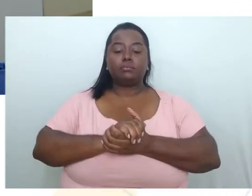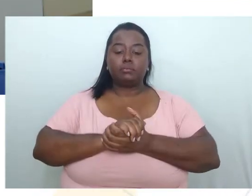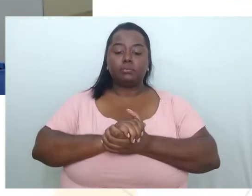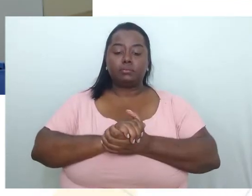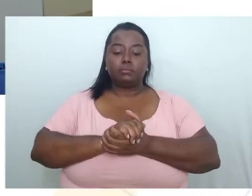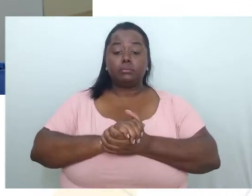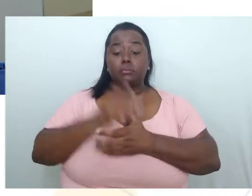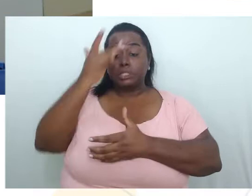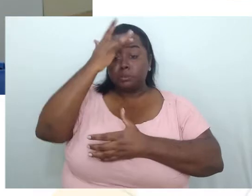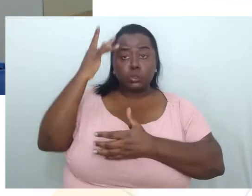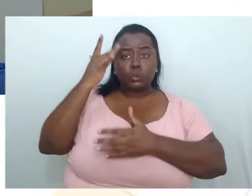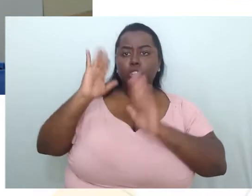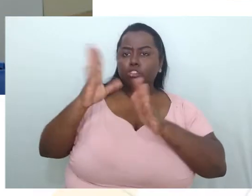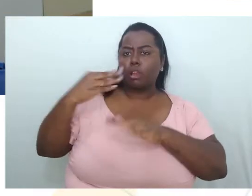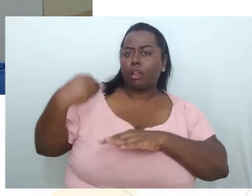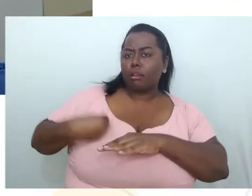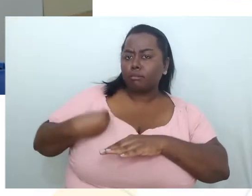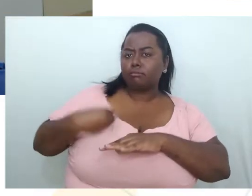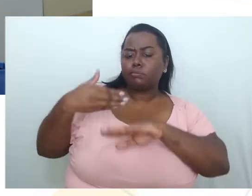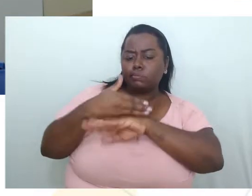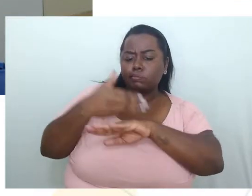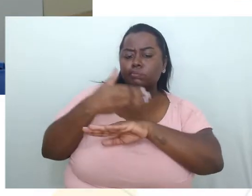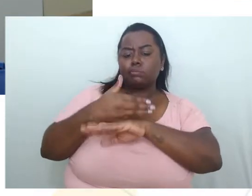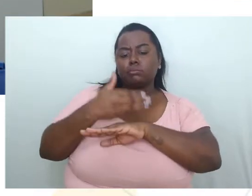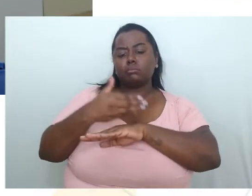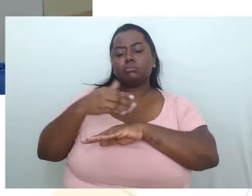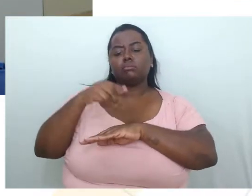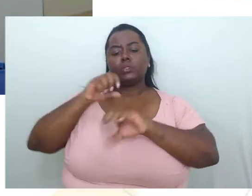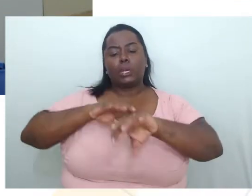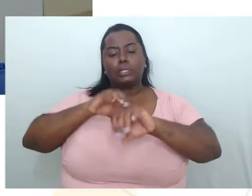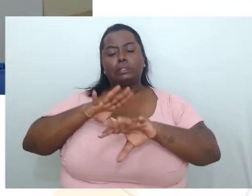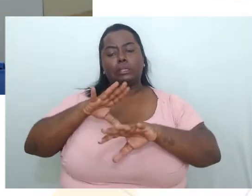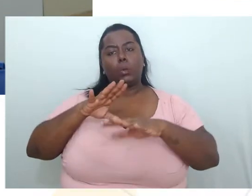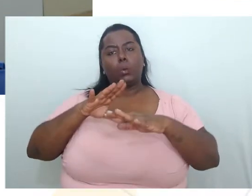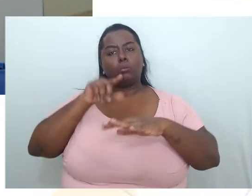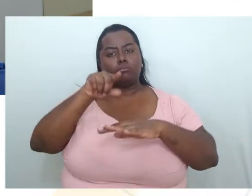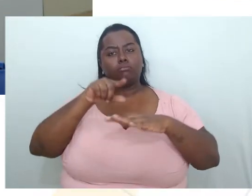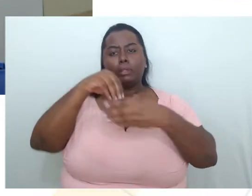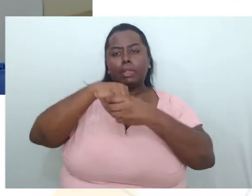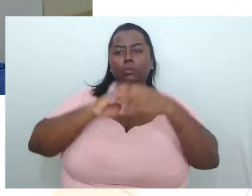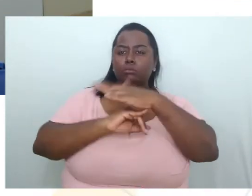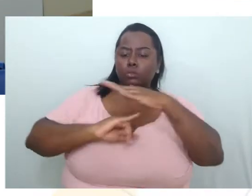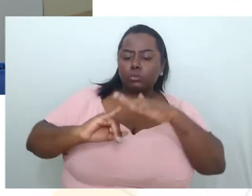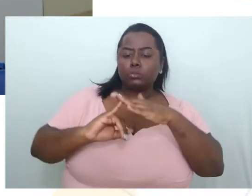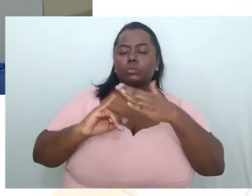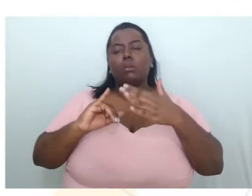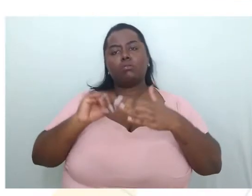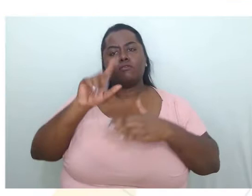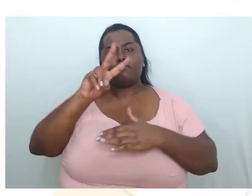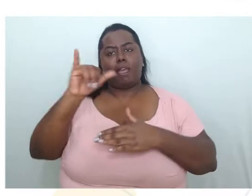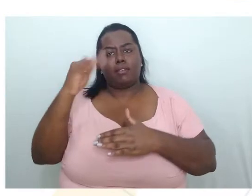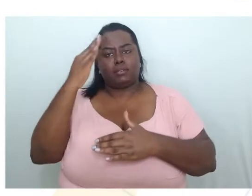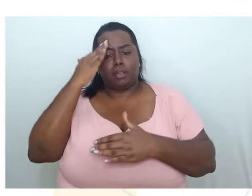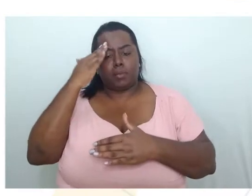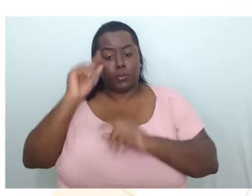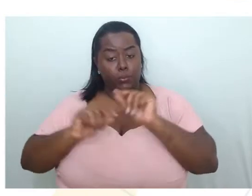business of that organized nature of education will know that when we talk